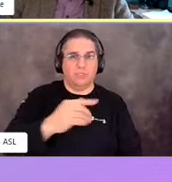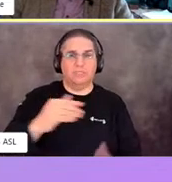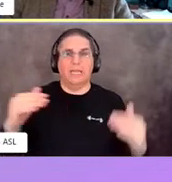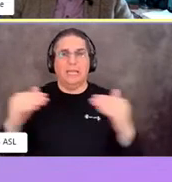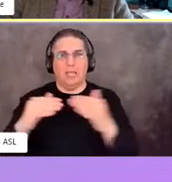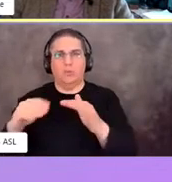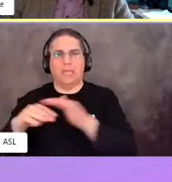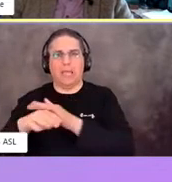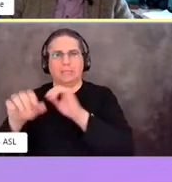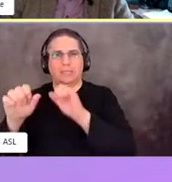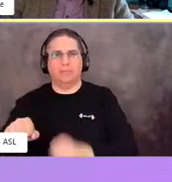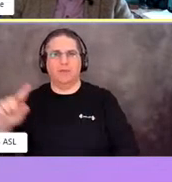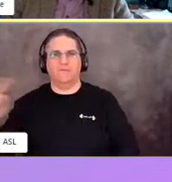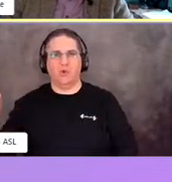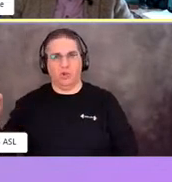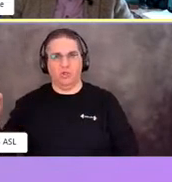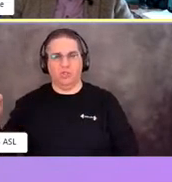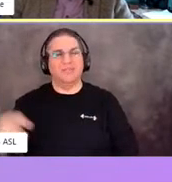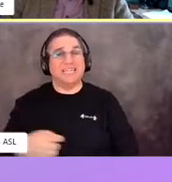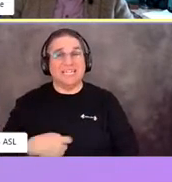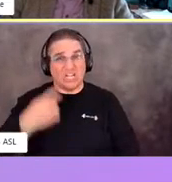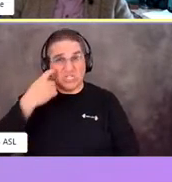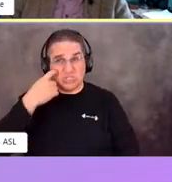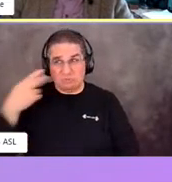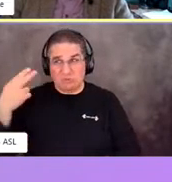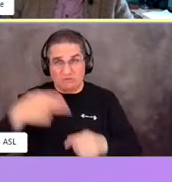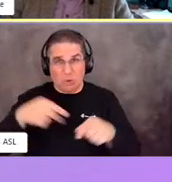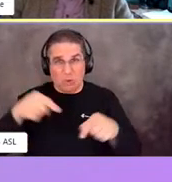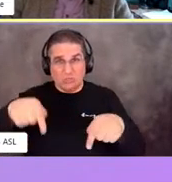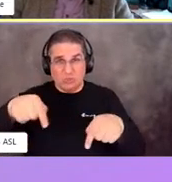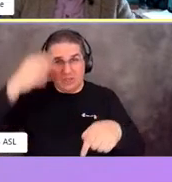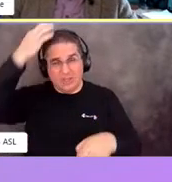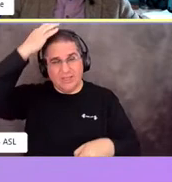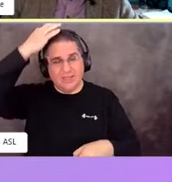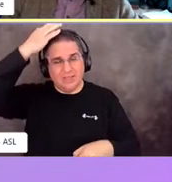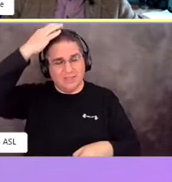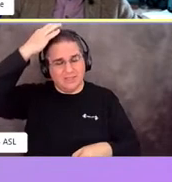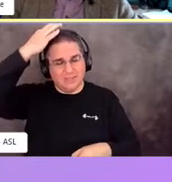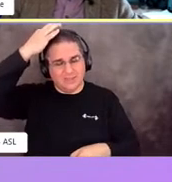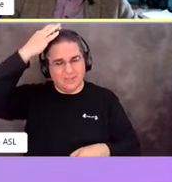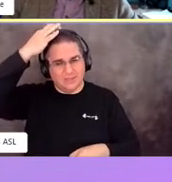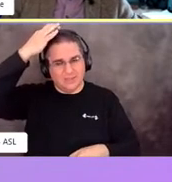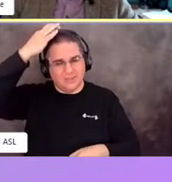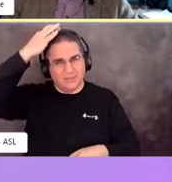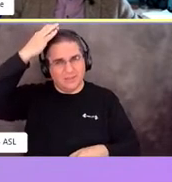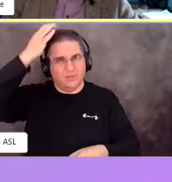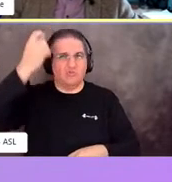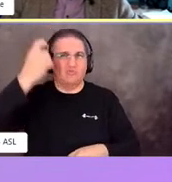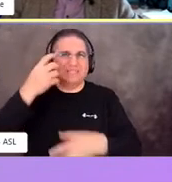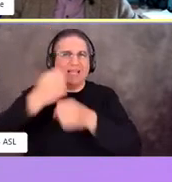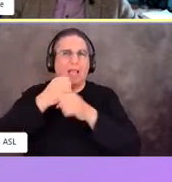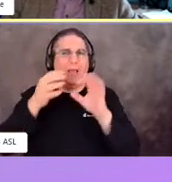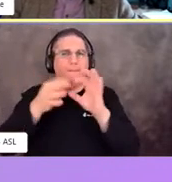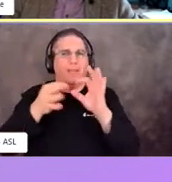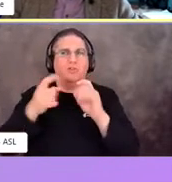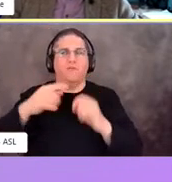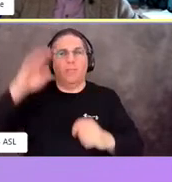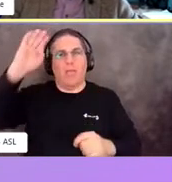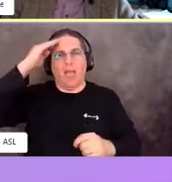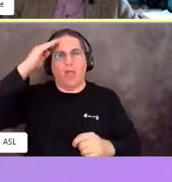essentially the government strategy around in Ireland. first. Accessibility Just before I